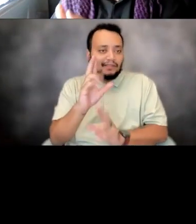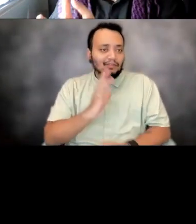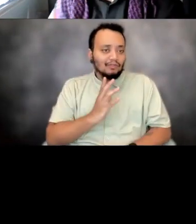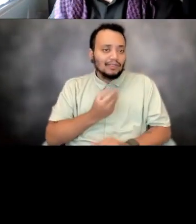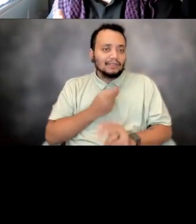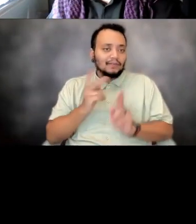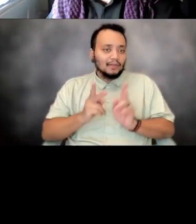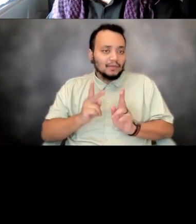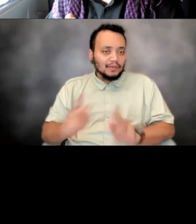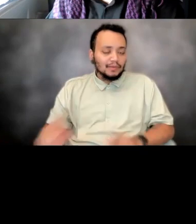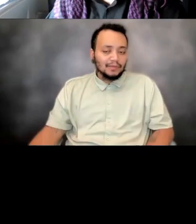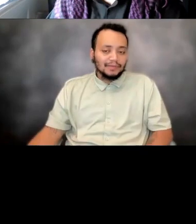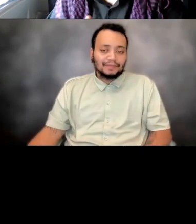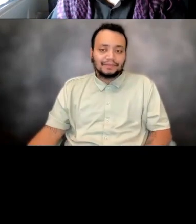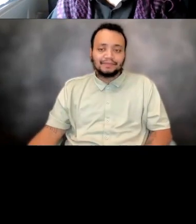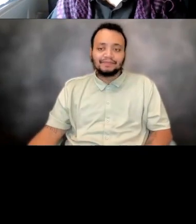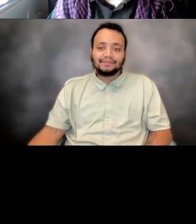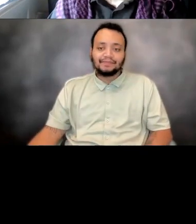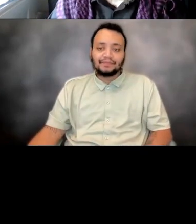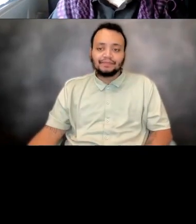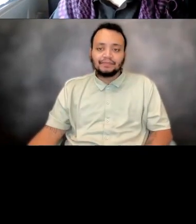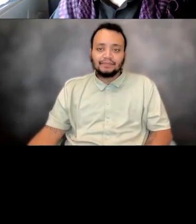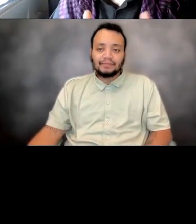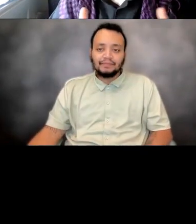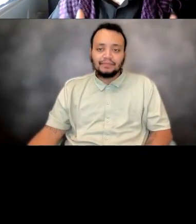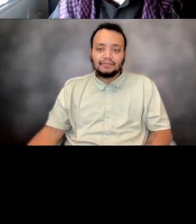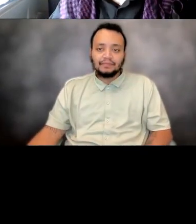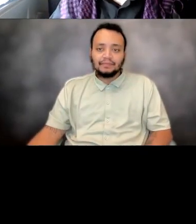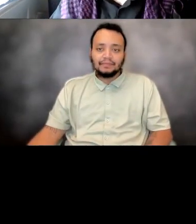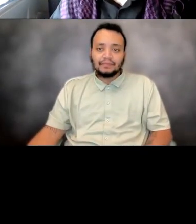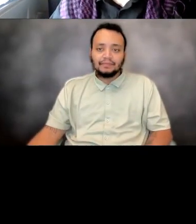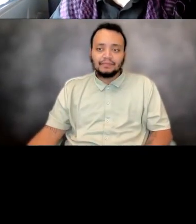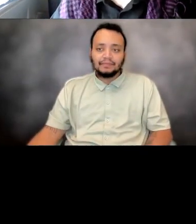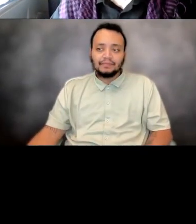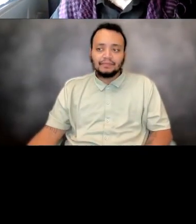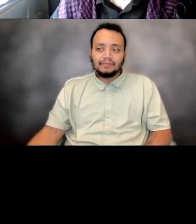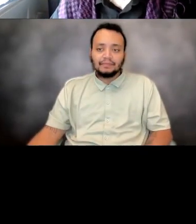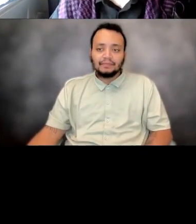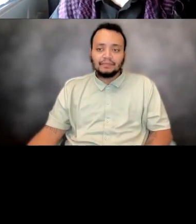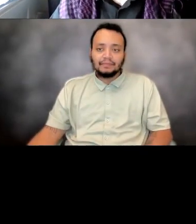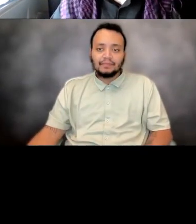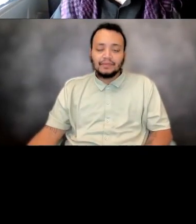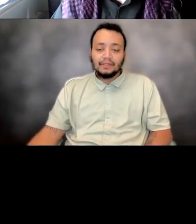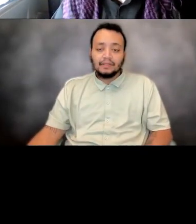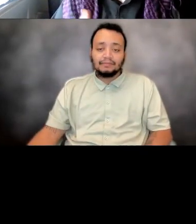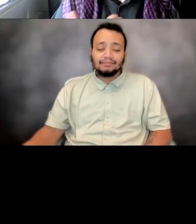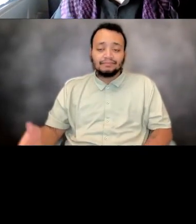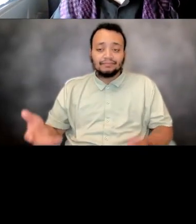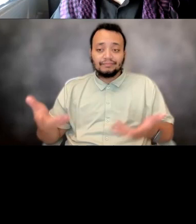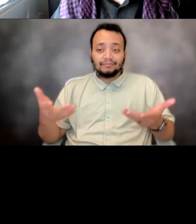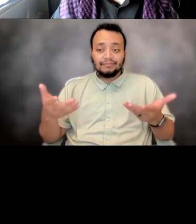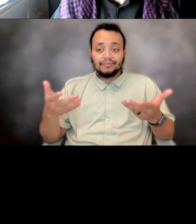And we also need to remember that not everybody is getting trauma-informed care. So they might be really good at what they do,